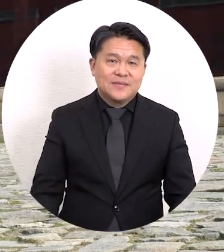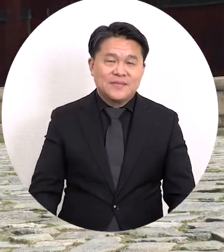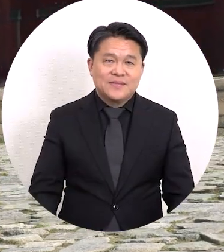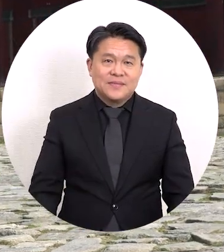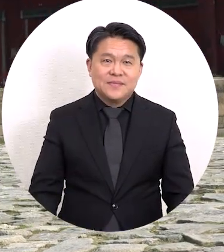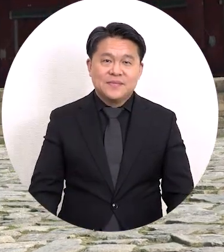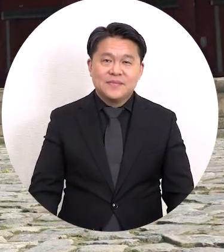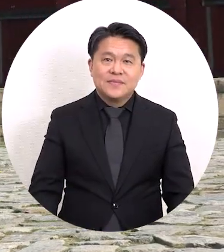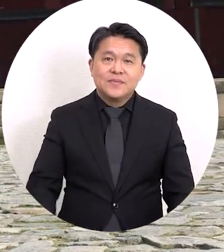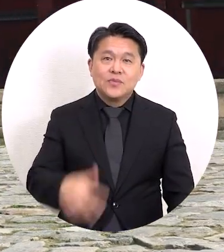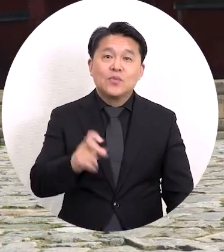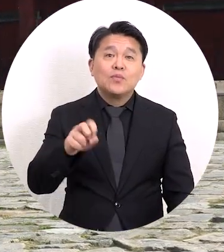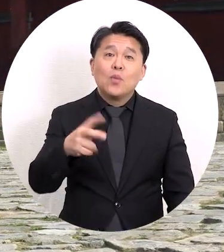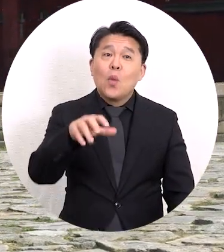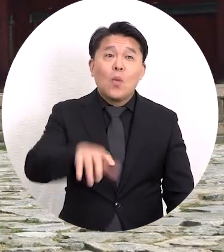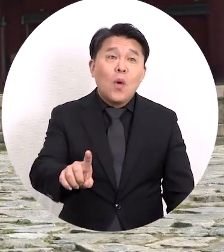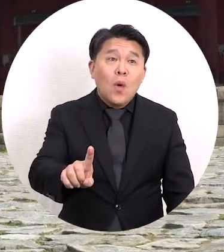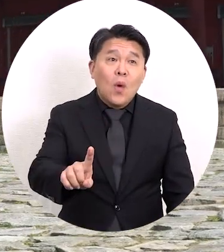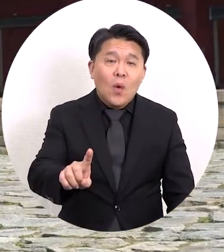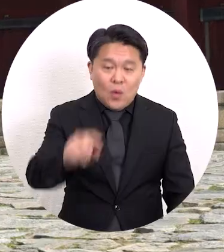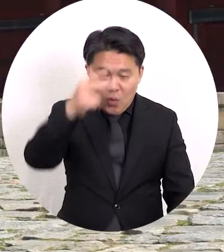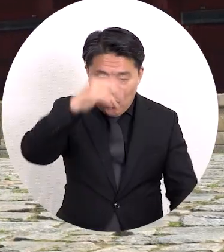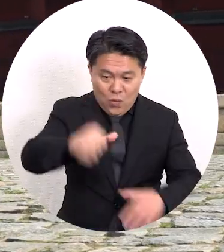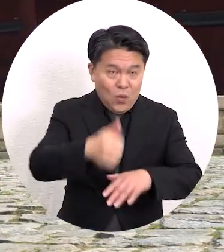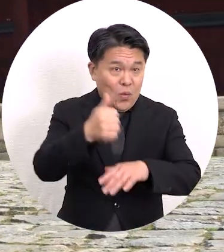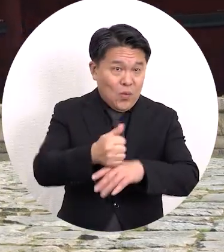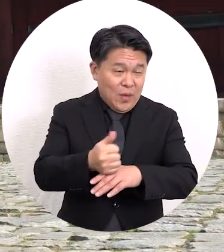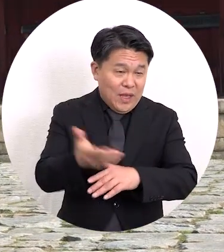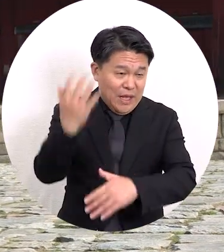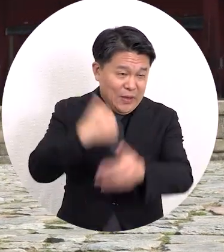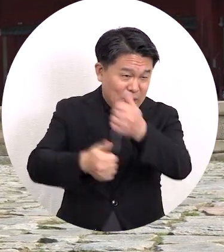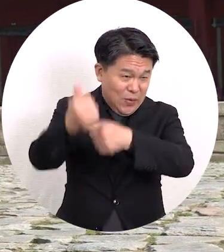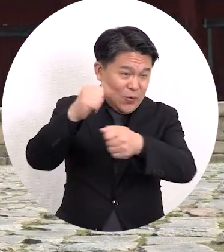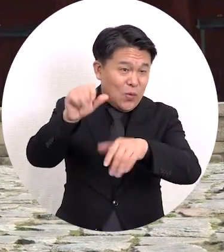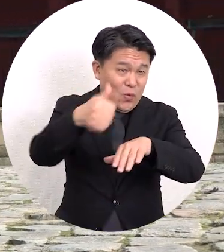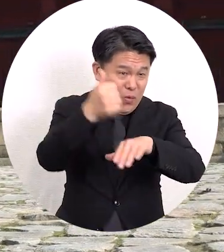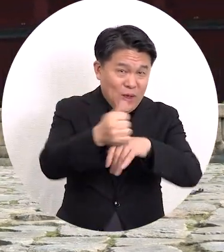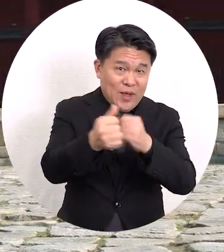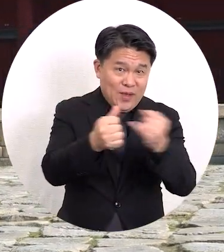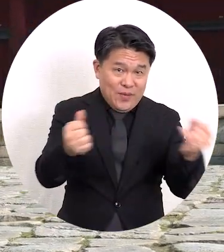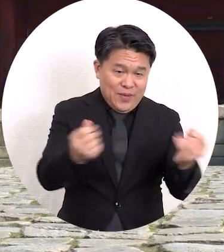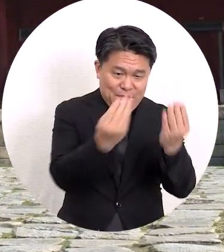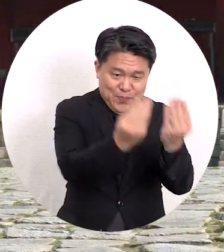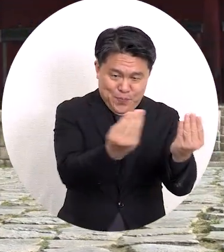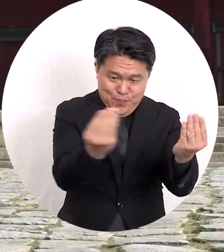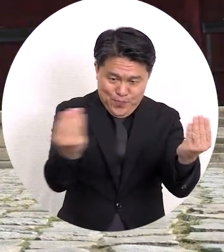Jongmyo refers to the shrine where the spirits of the kings and queens of the Joseon dynasty are enshrined,